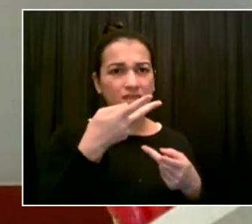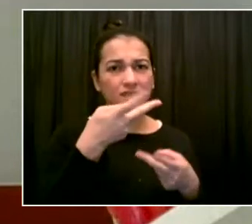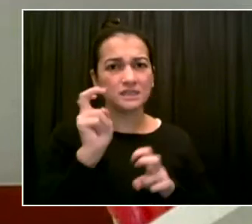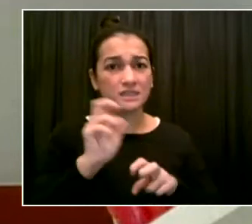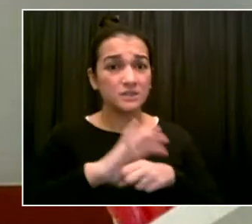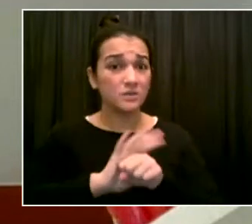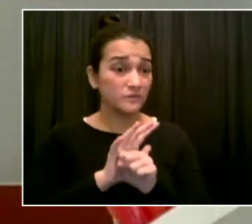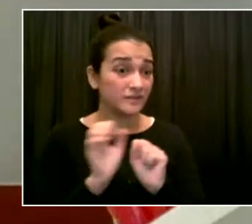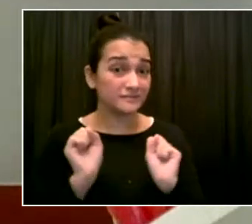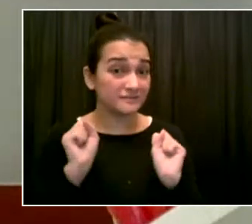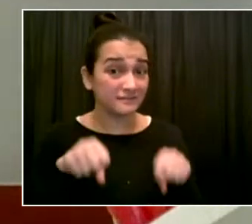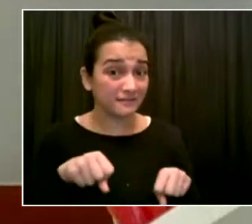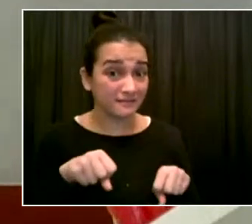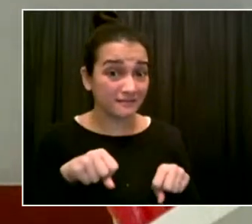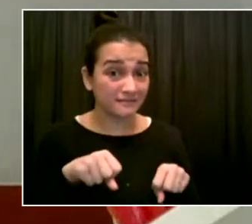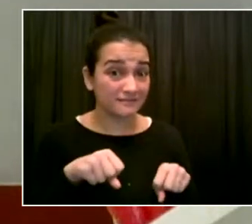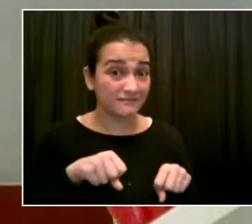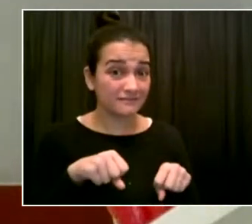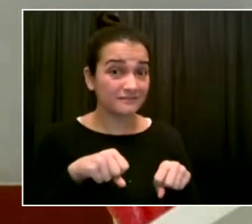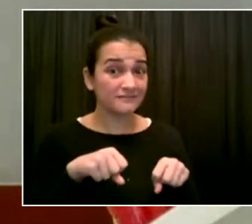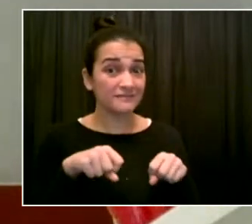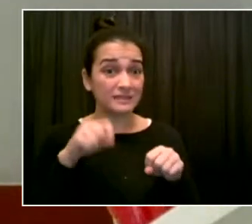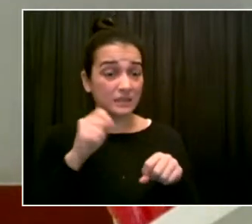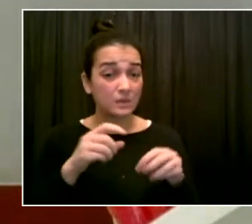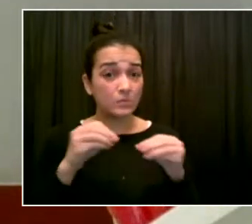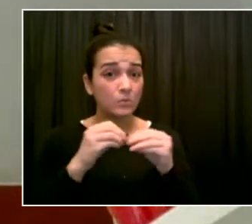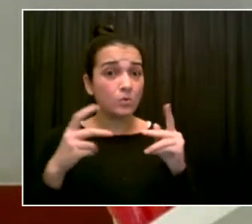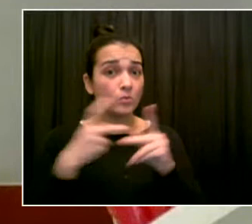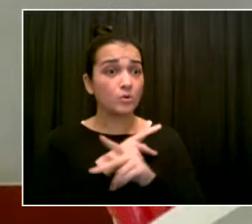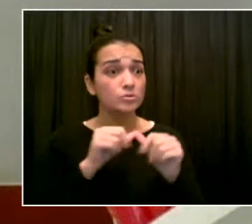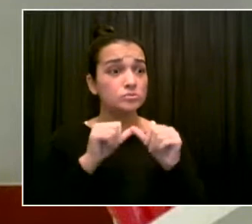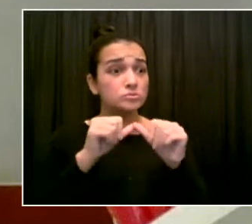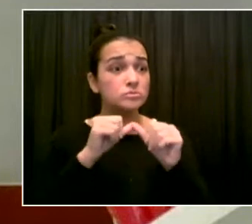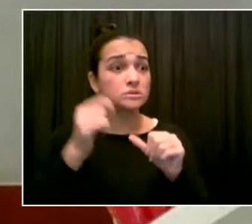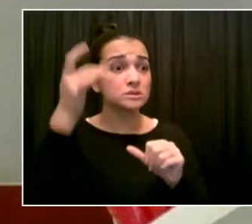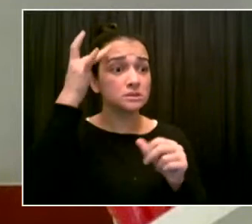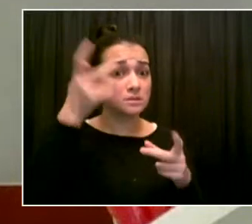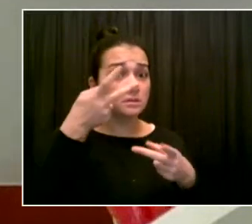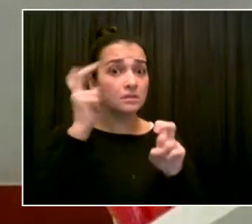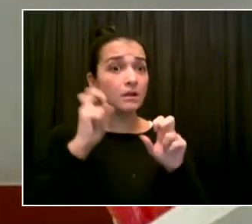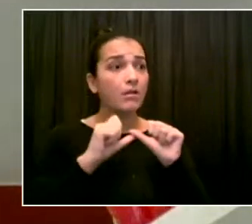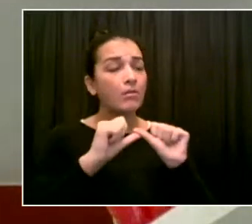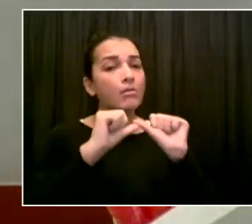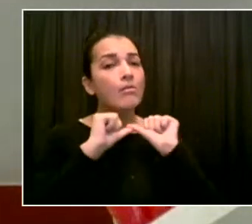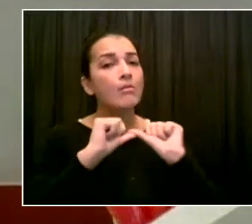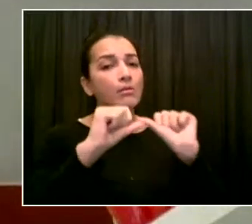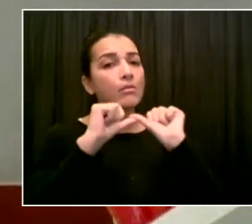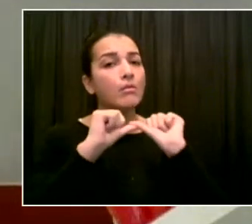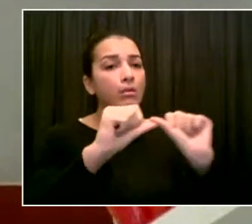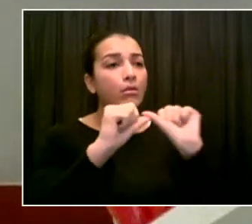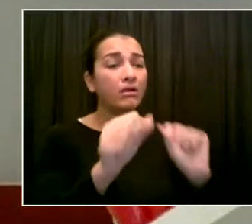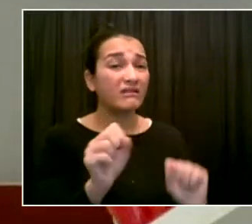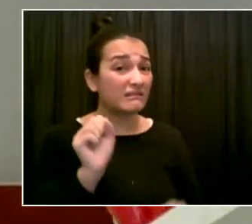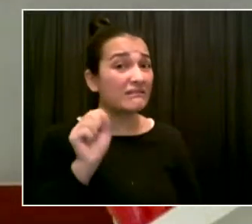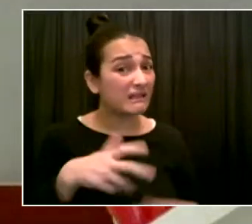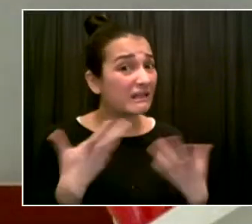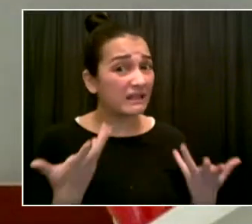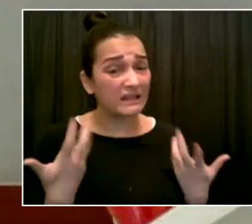DEVASTATING FOR ME IS SEEING SOME OF MY PATIENTS THAT ARE YOUNG AND HEALTHY SUFFER